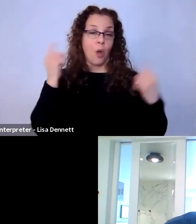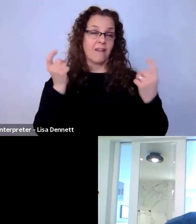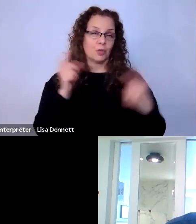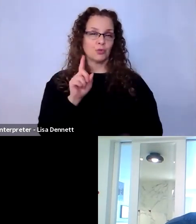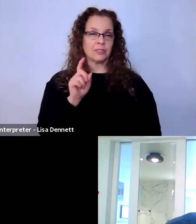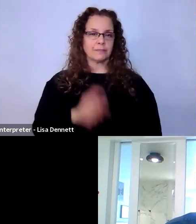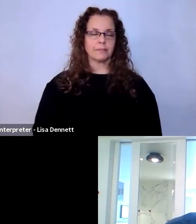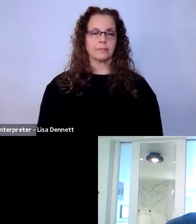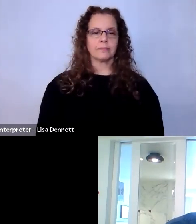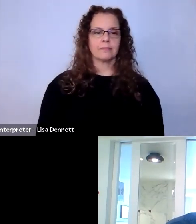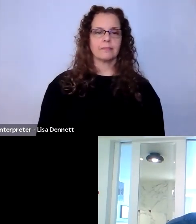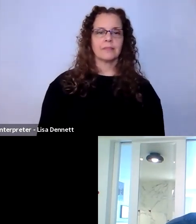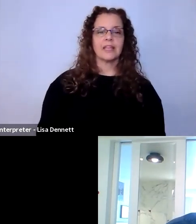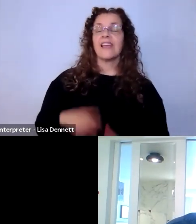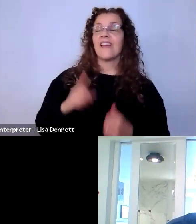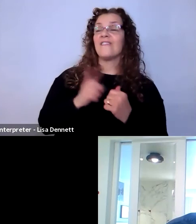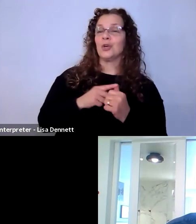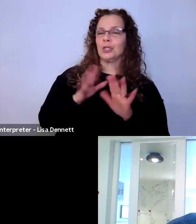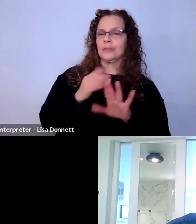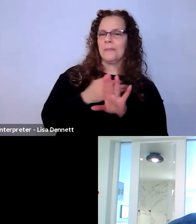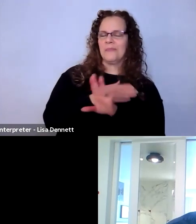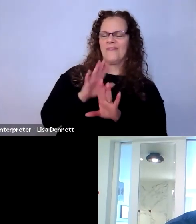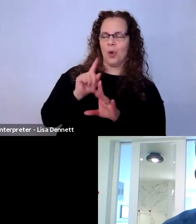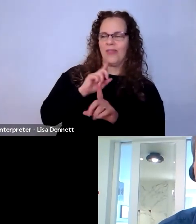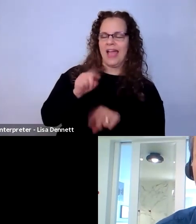Jennison Asuncion: first thing I want to say is may 19 2022 is the next gad.